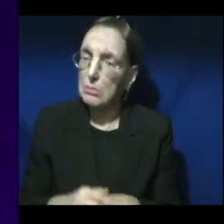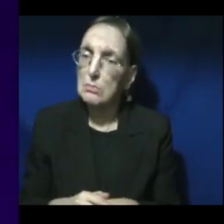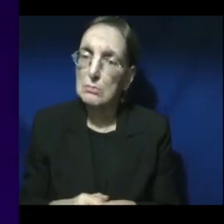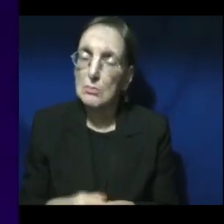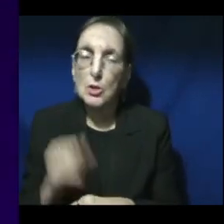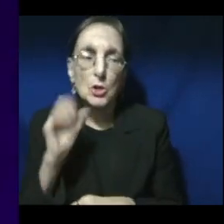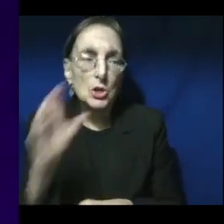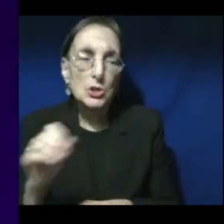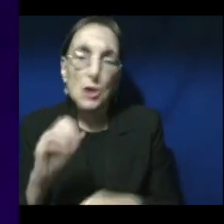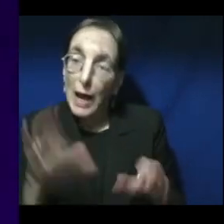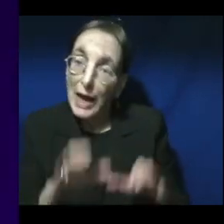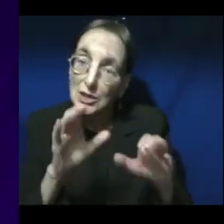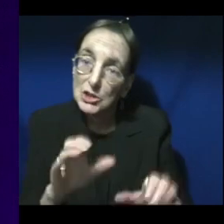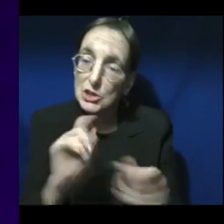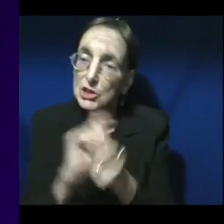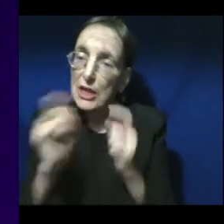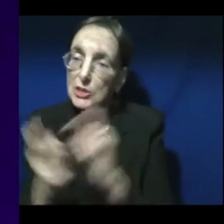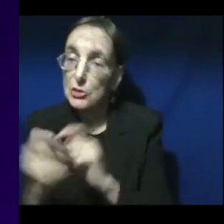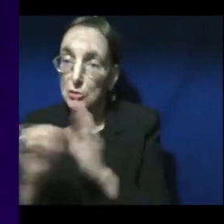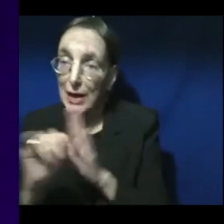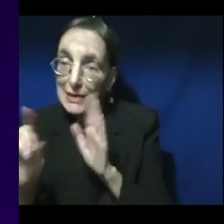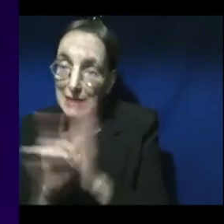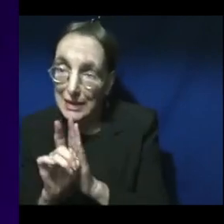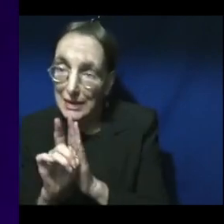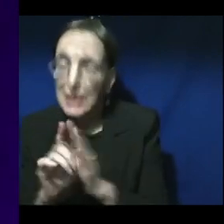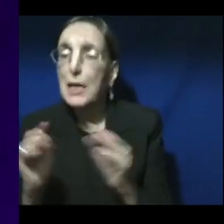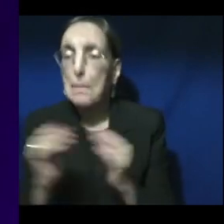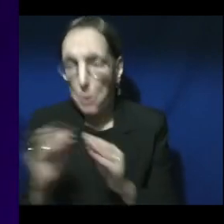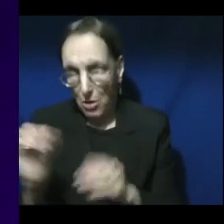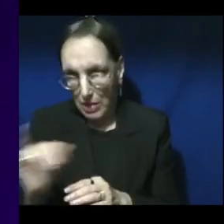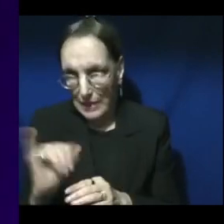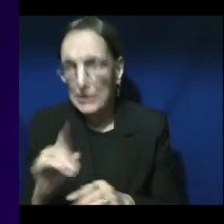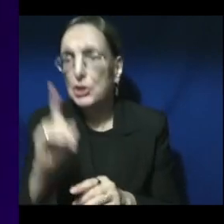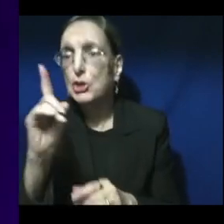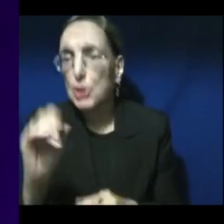into identities, we’re much more likely to take the actions to claim those identities.